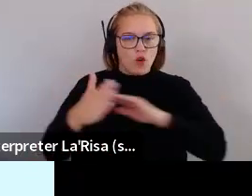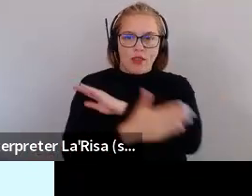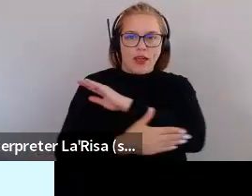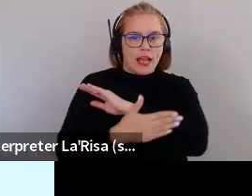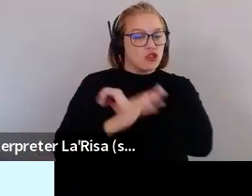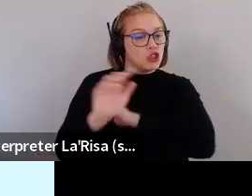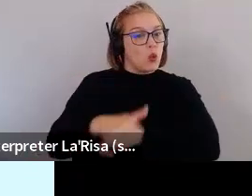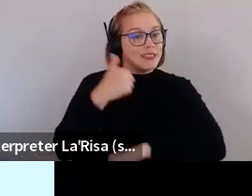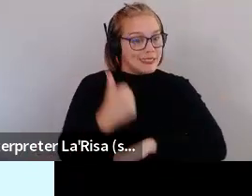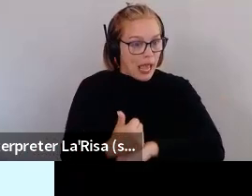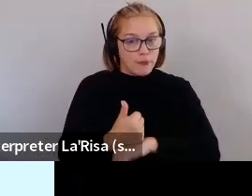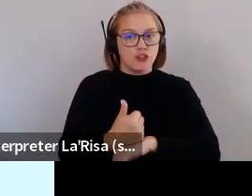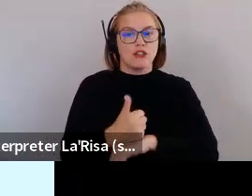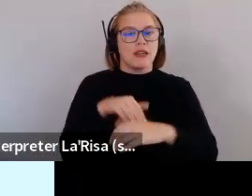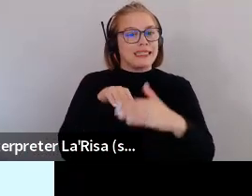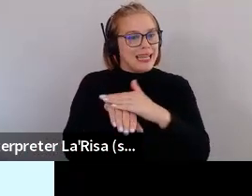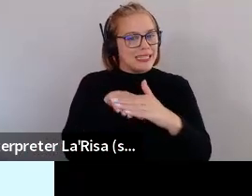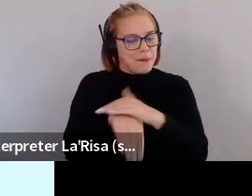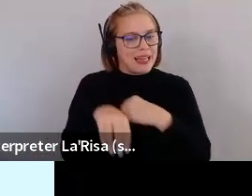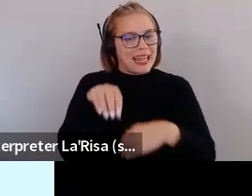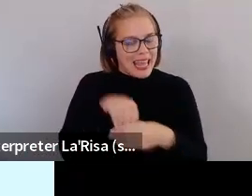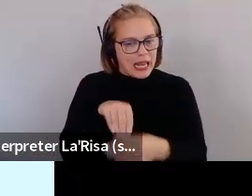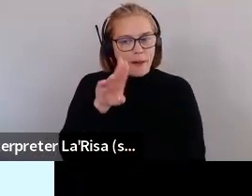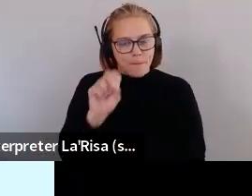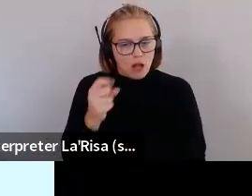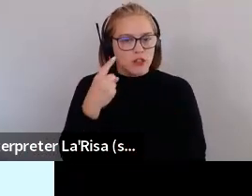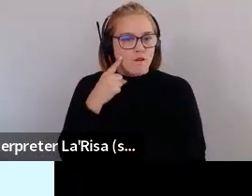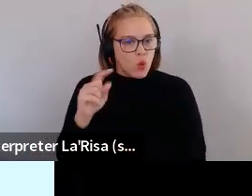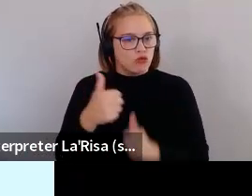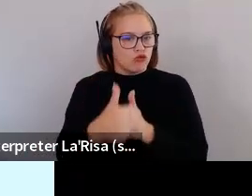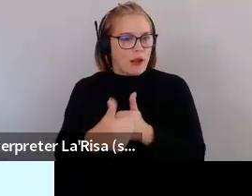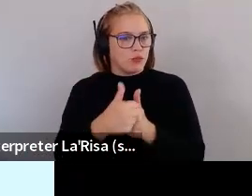support their protest there. As a result of that, Denver, Colorado became